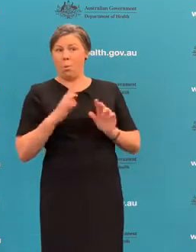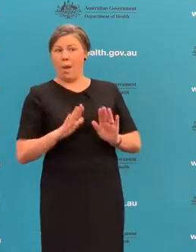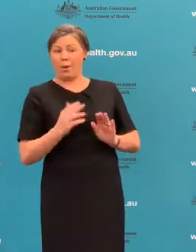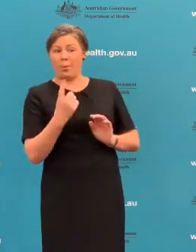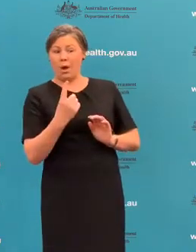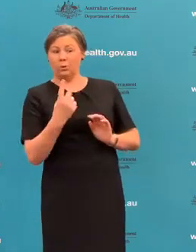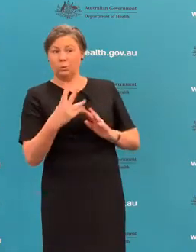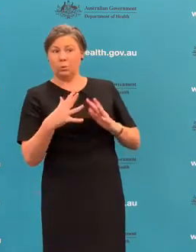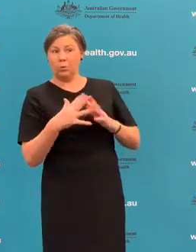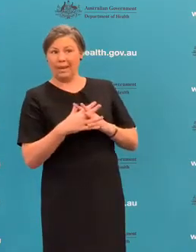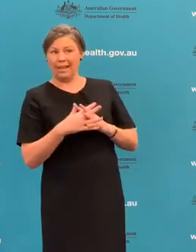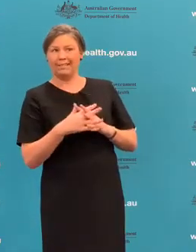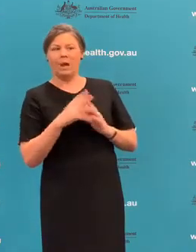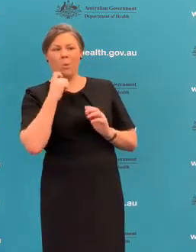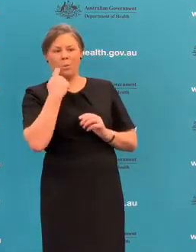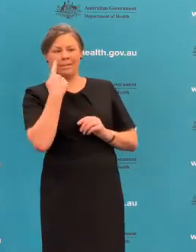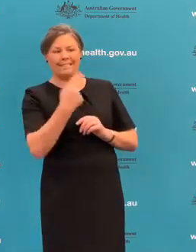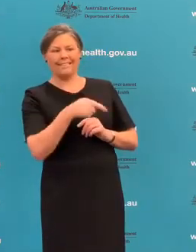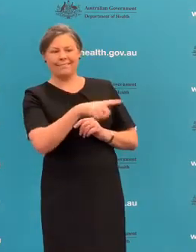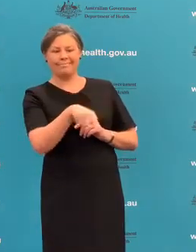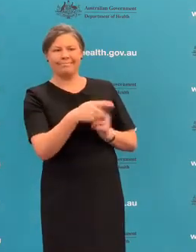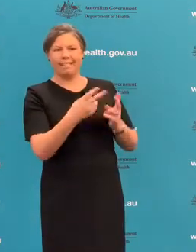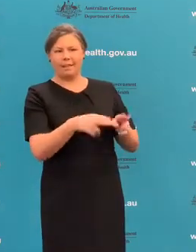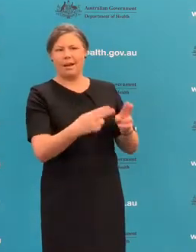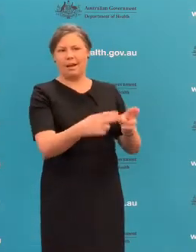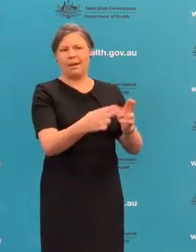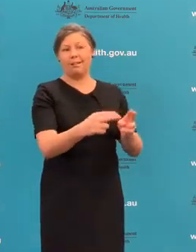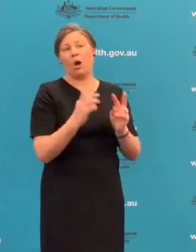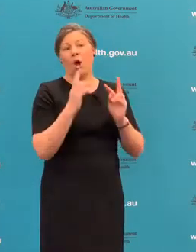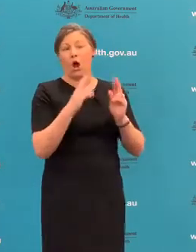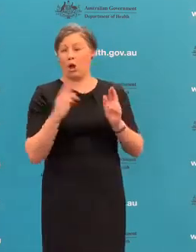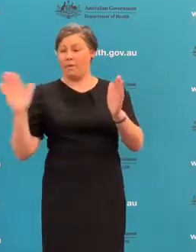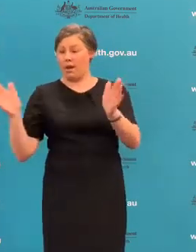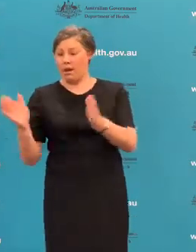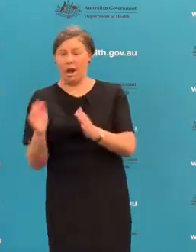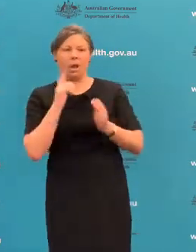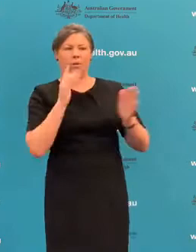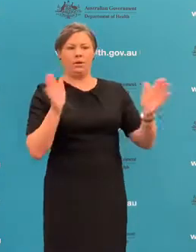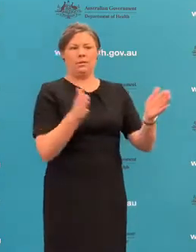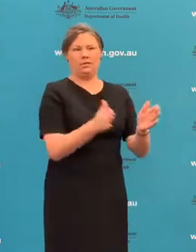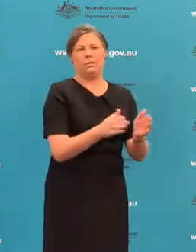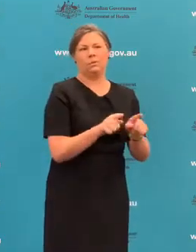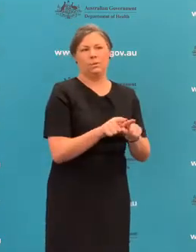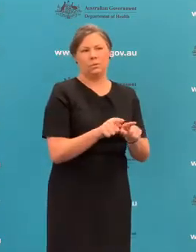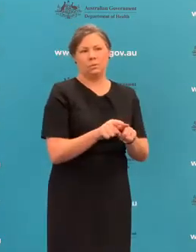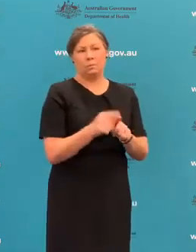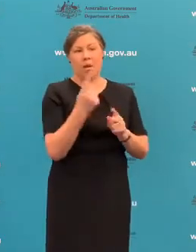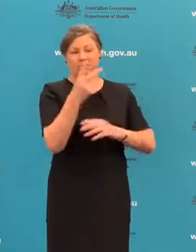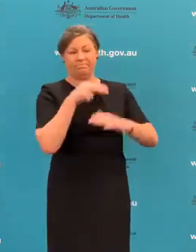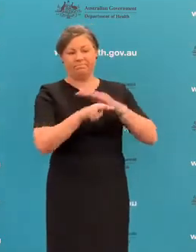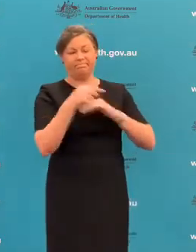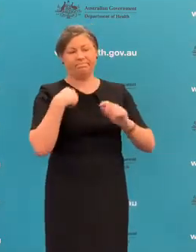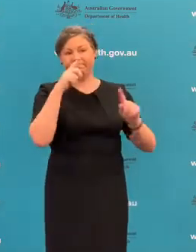in the number of deaths over the coming week or two, but we can't make accurate predictions there. We do have on